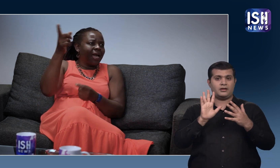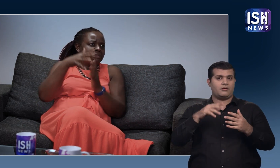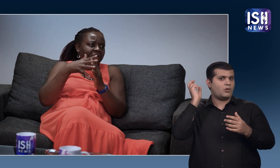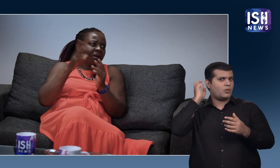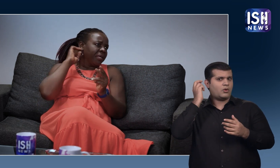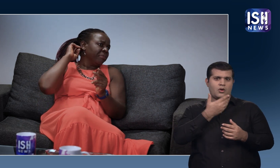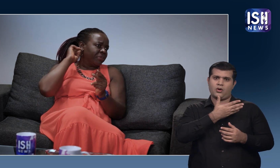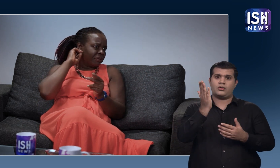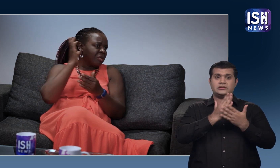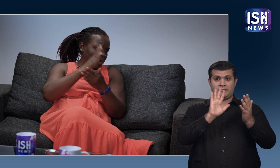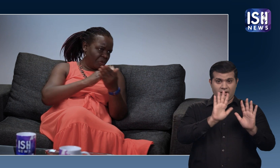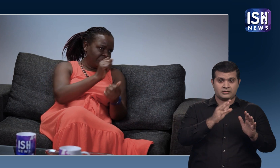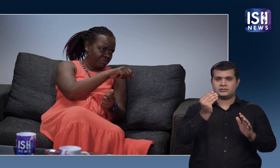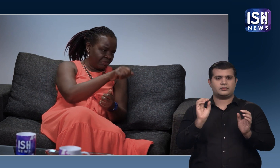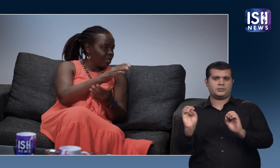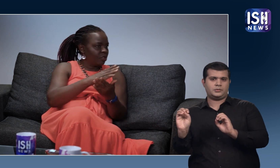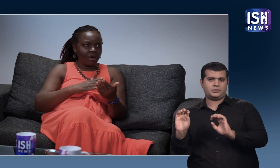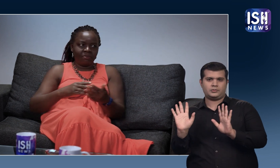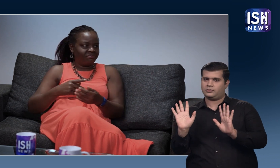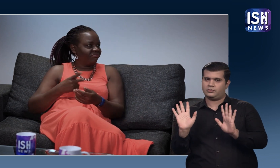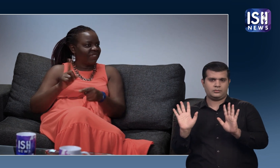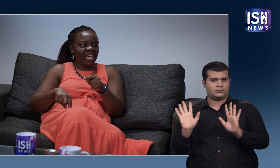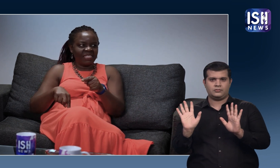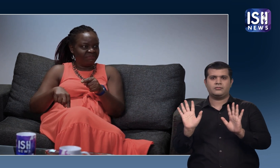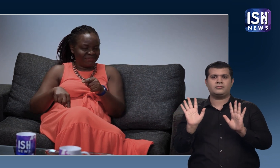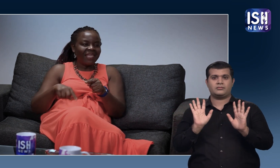In America, some with implants can understand, some cannot.